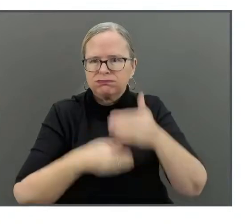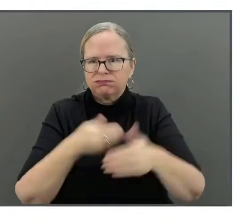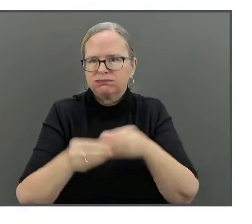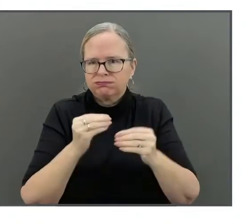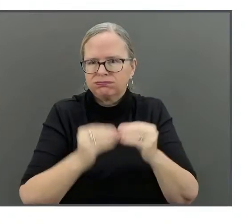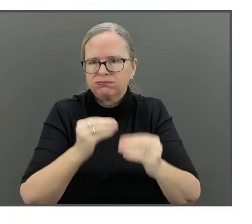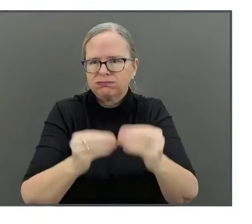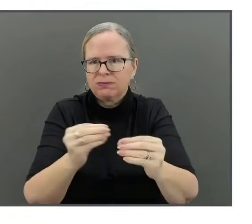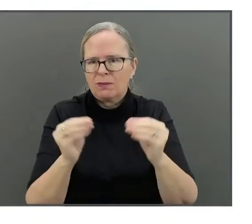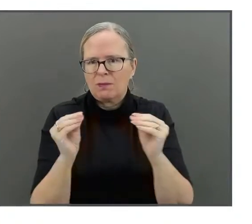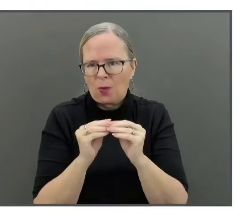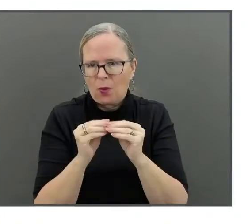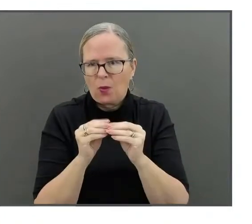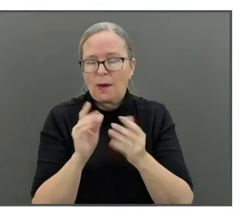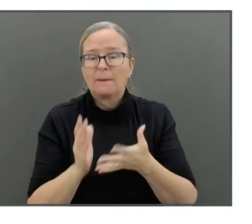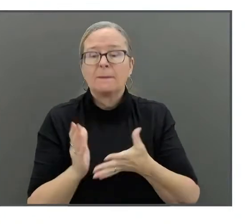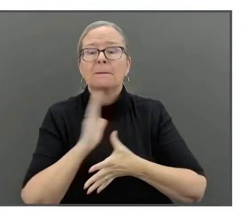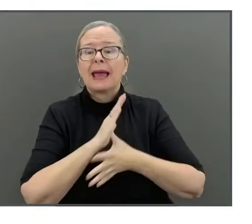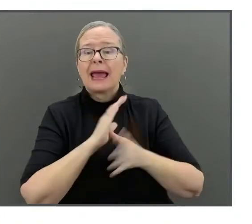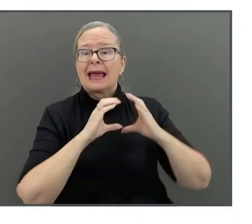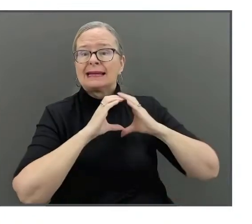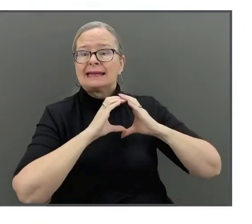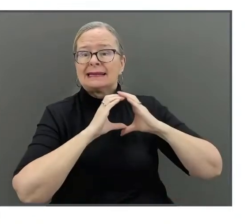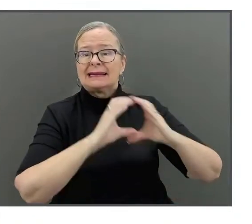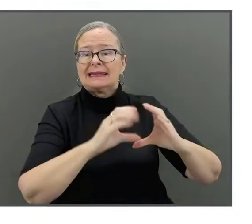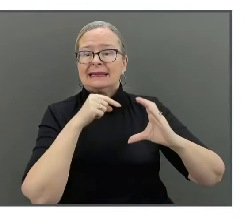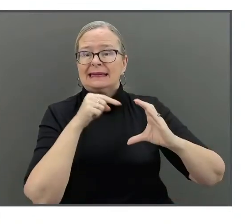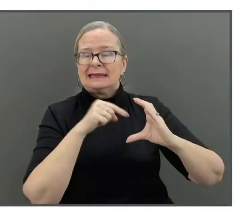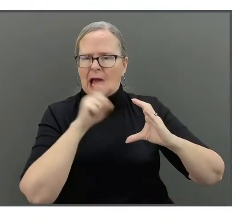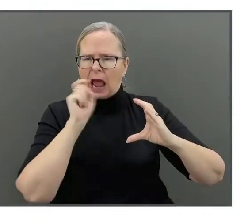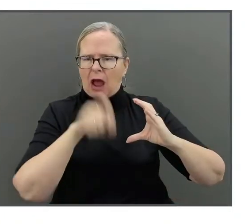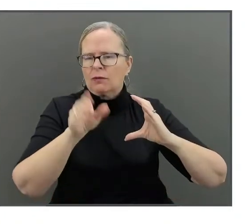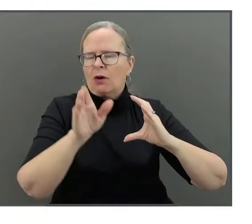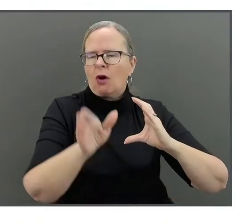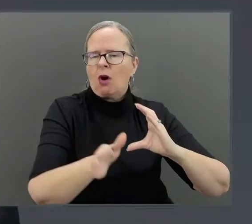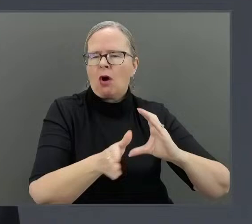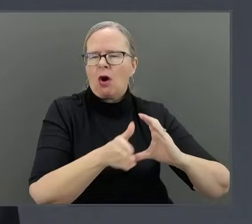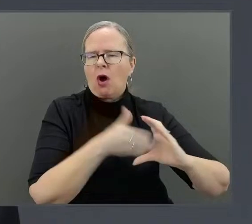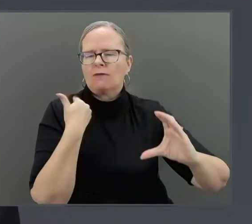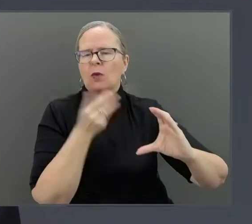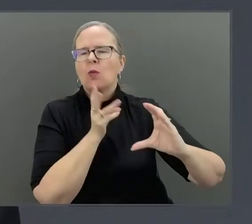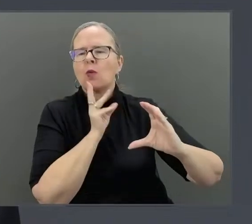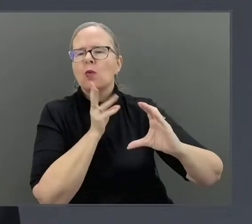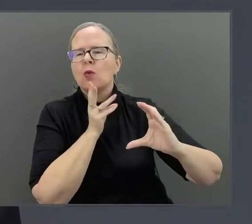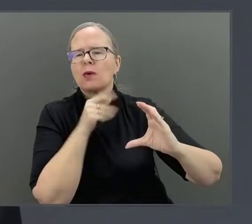test it this ensures the safety of the drinking water system for our community we are working on